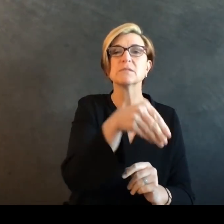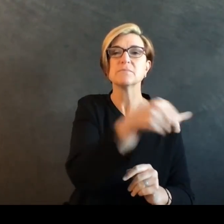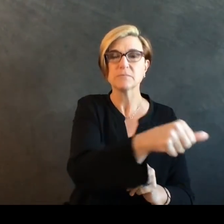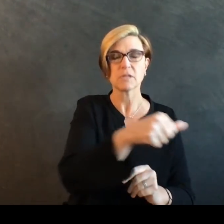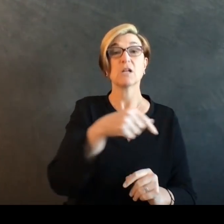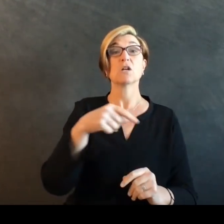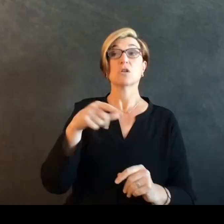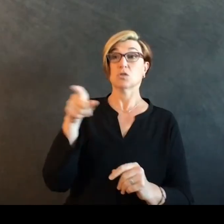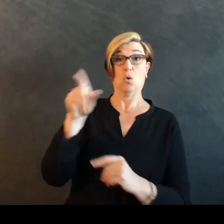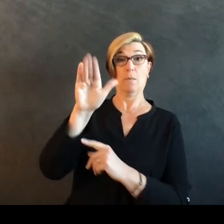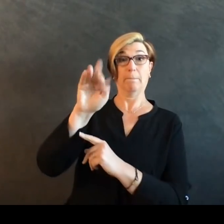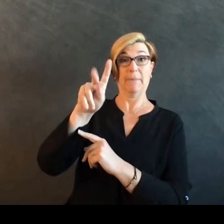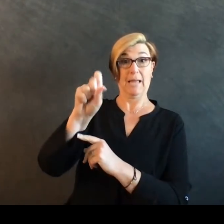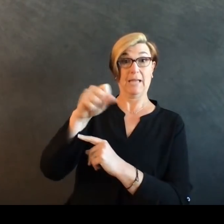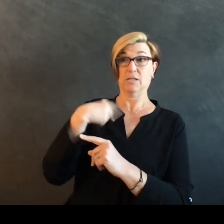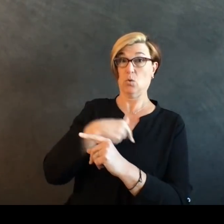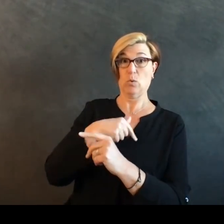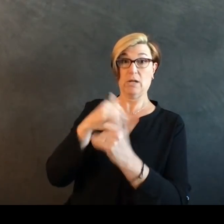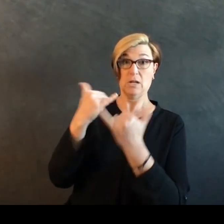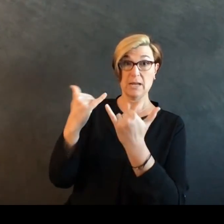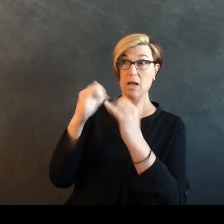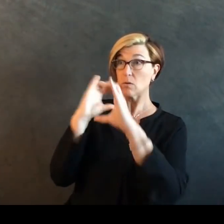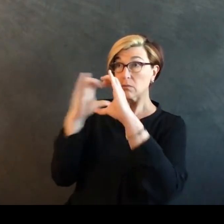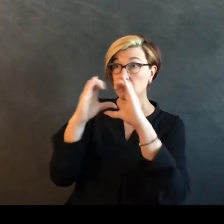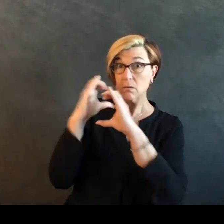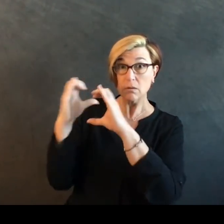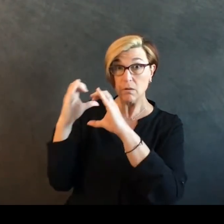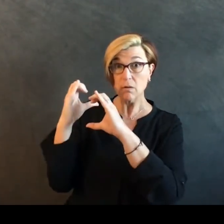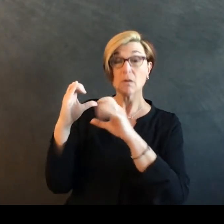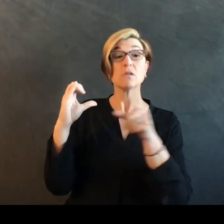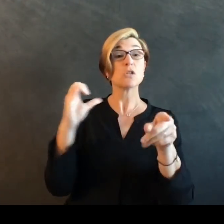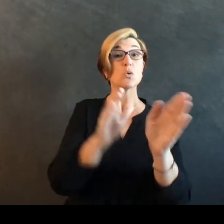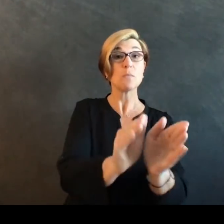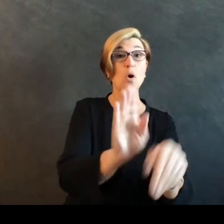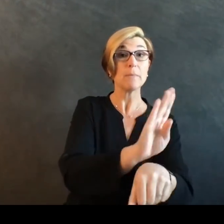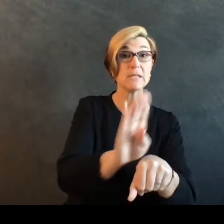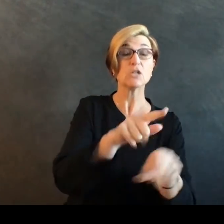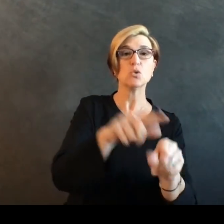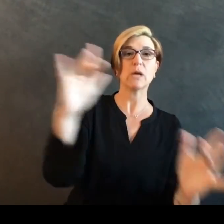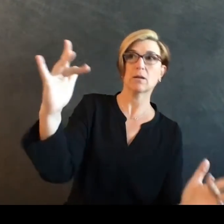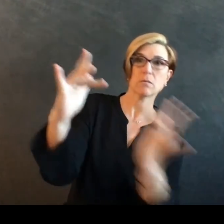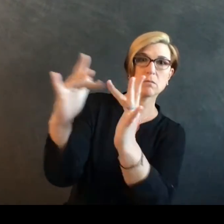can go directly to their local lenders paycheck protection program is in